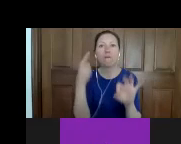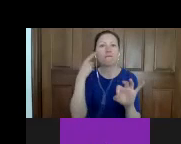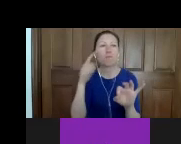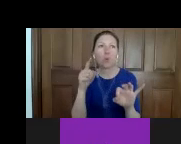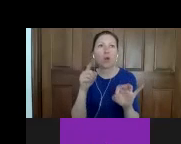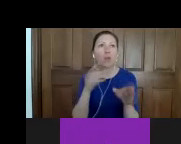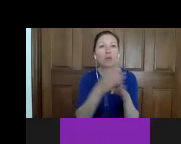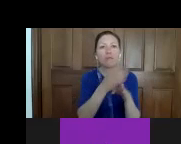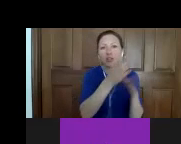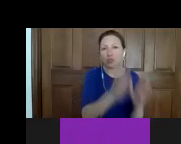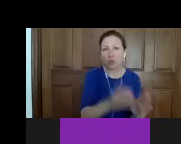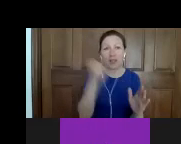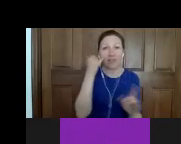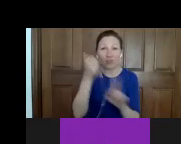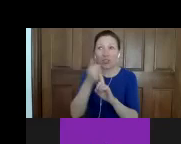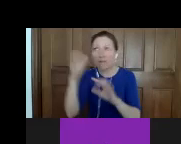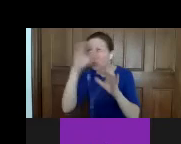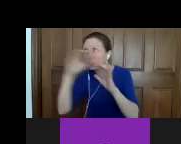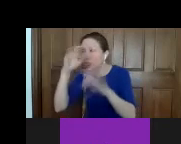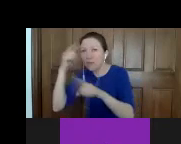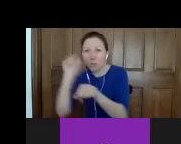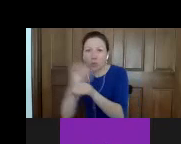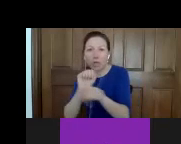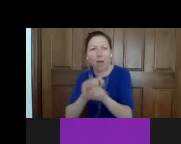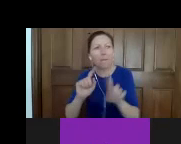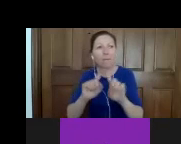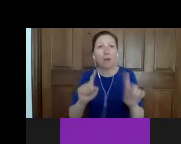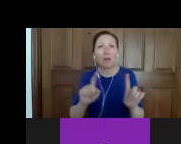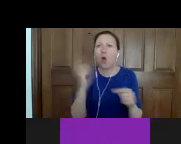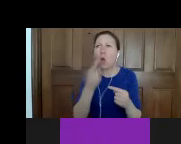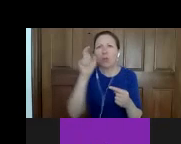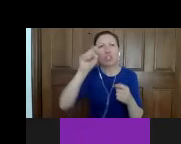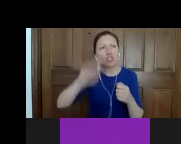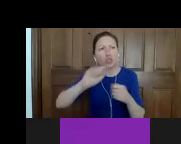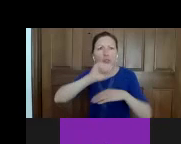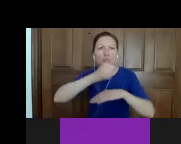if you're not, there's an opportunity to build the list of professional contacts, people